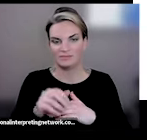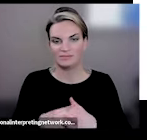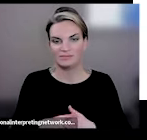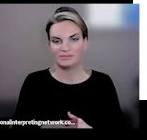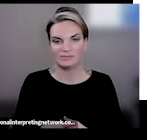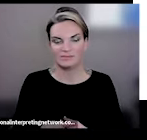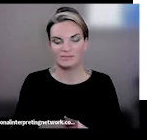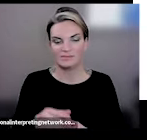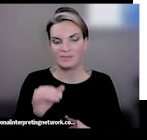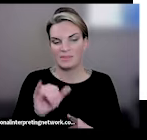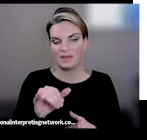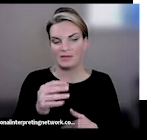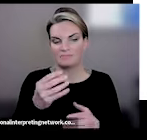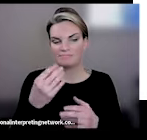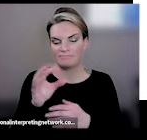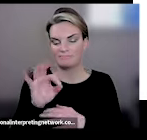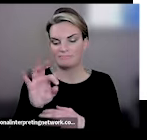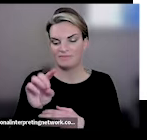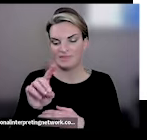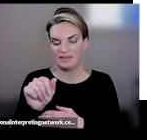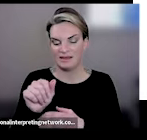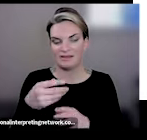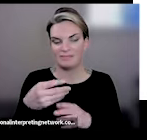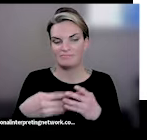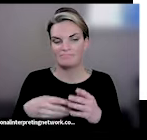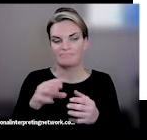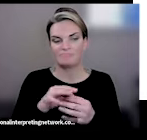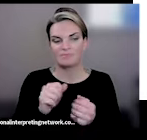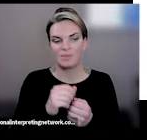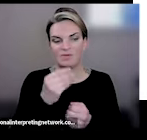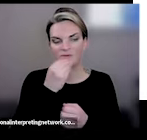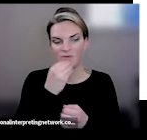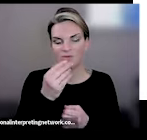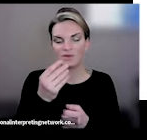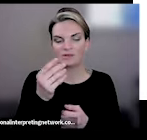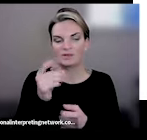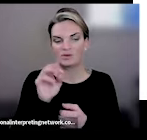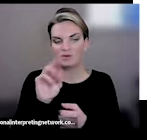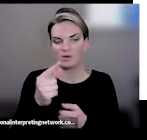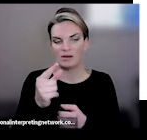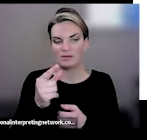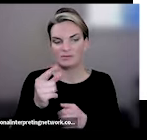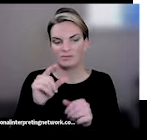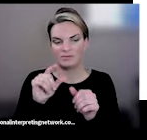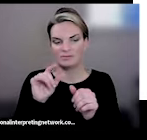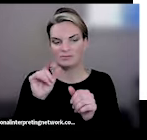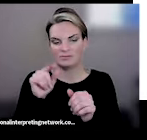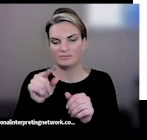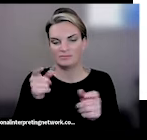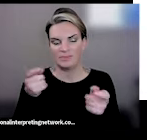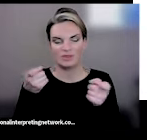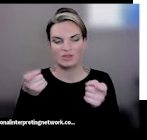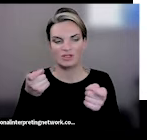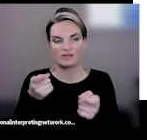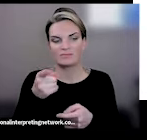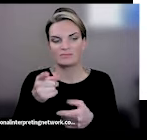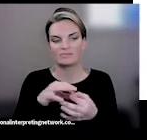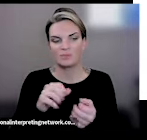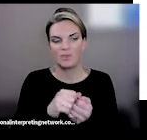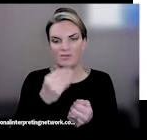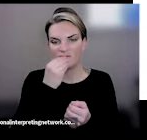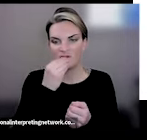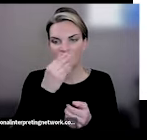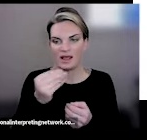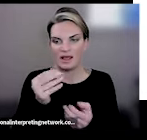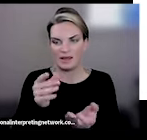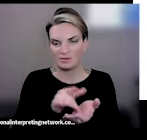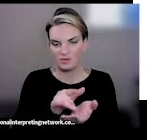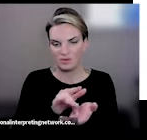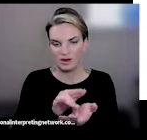implies regulates pharmaceutical drugs, medical drugs, and food, but there are just over 2600